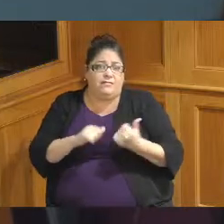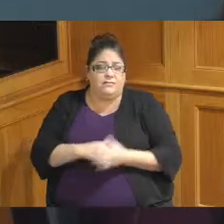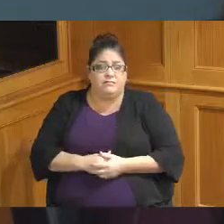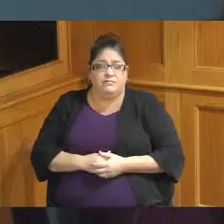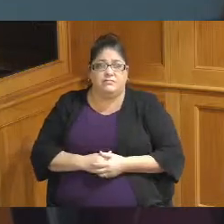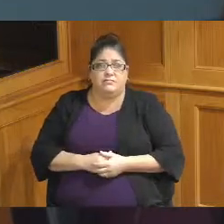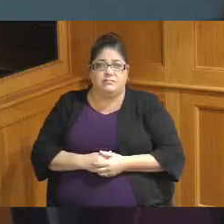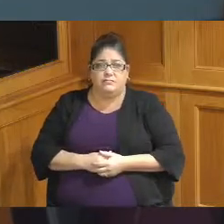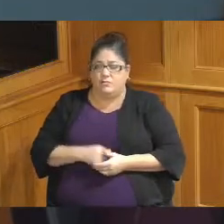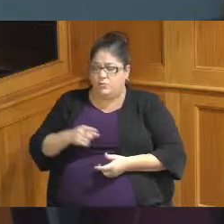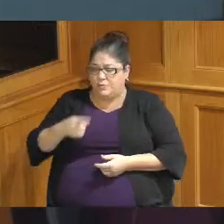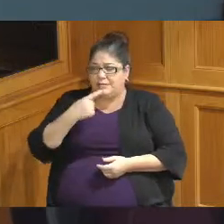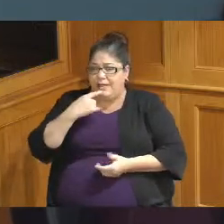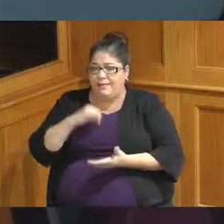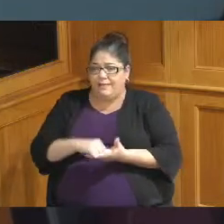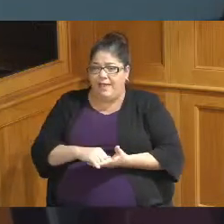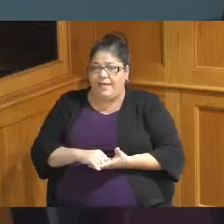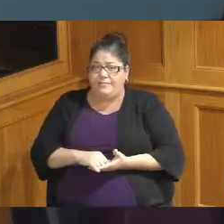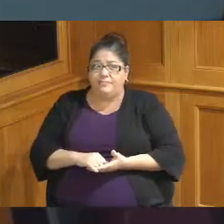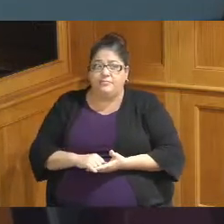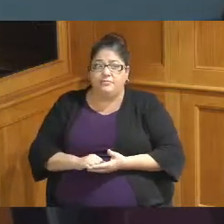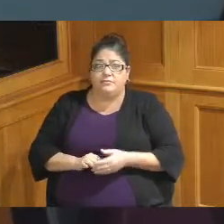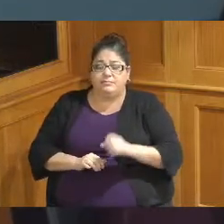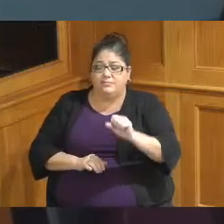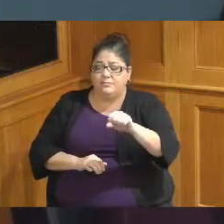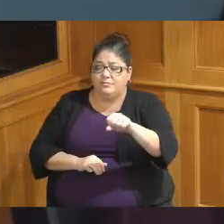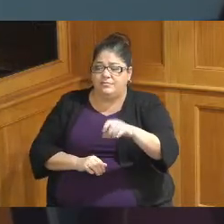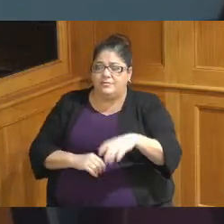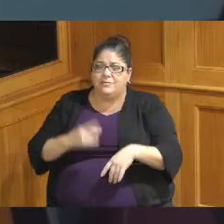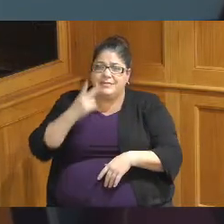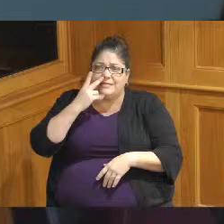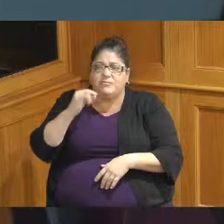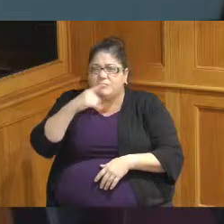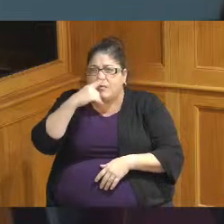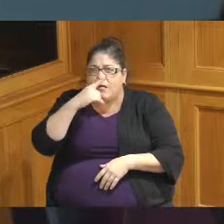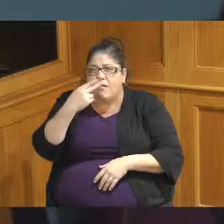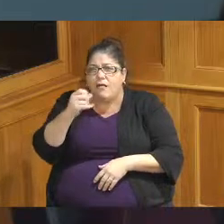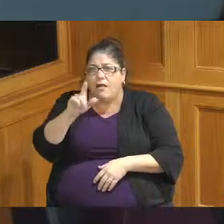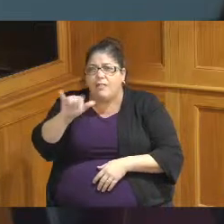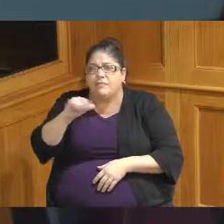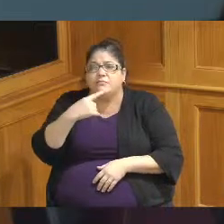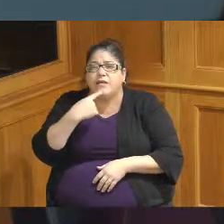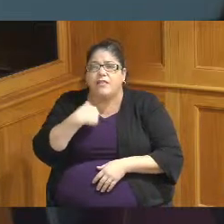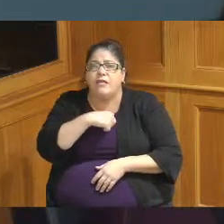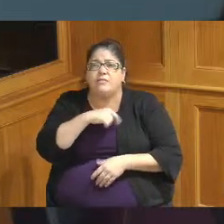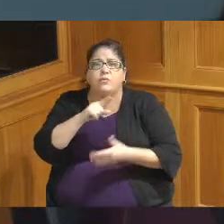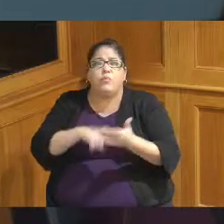remember you saying that I'm G to see if Holly can tell us what we put in there for the back